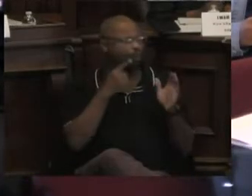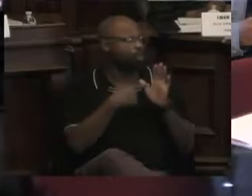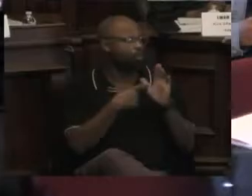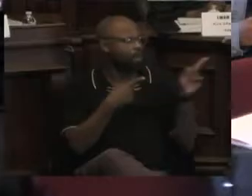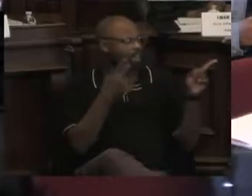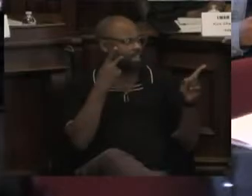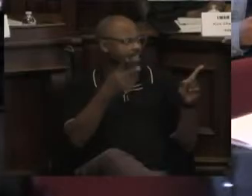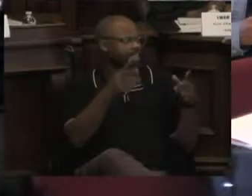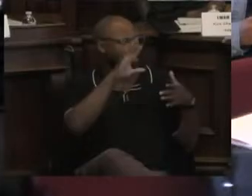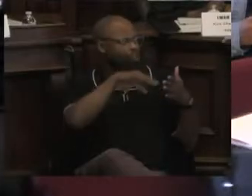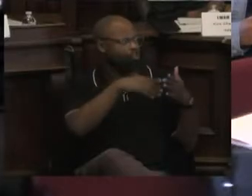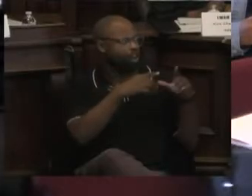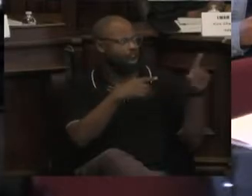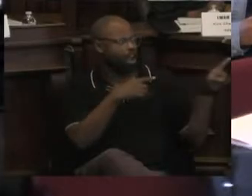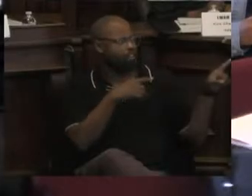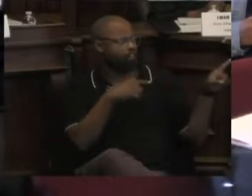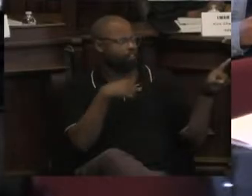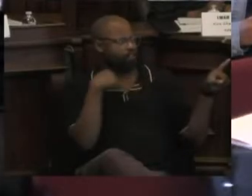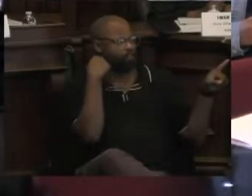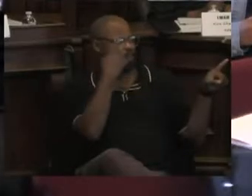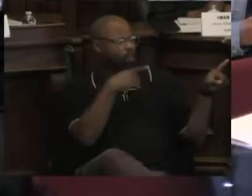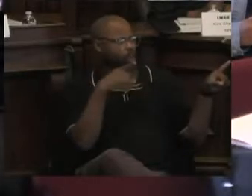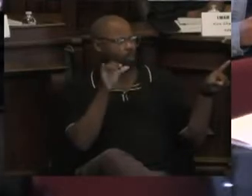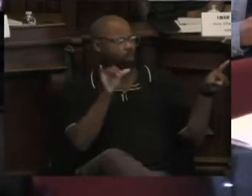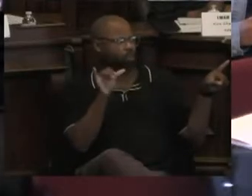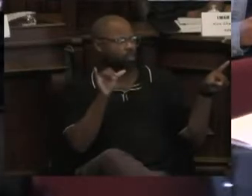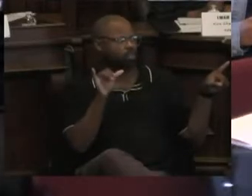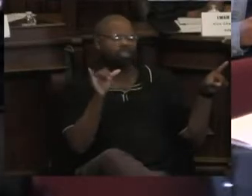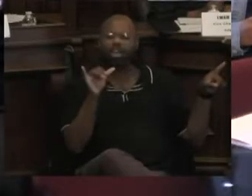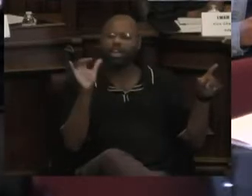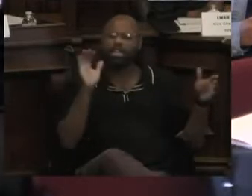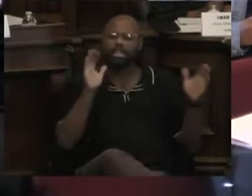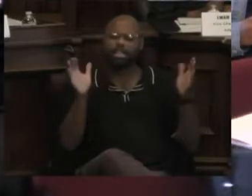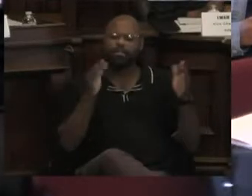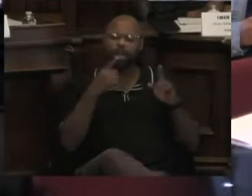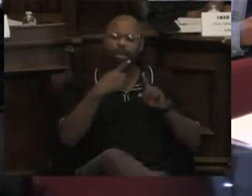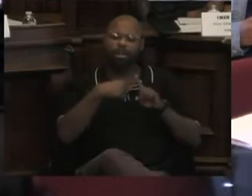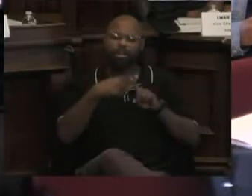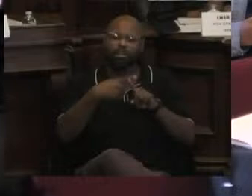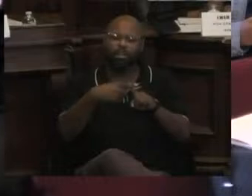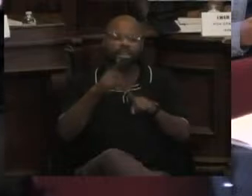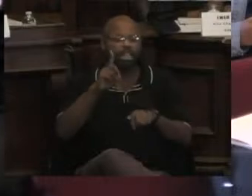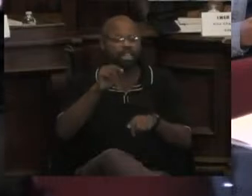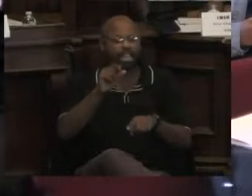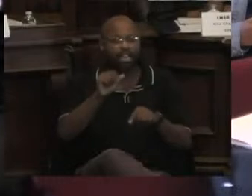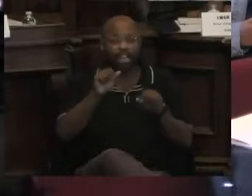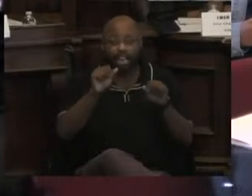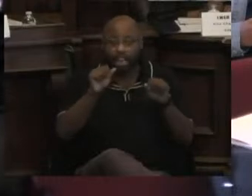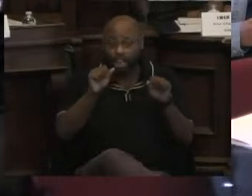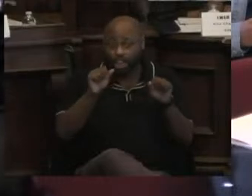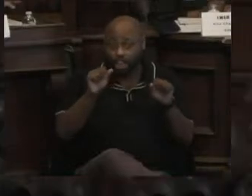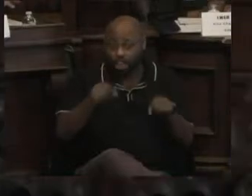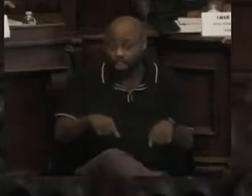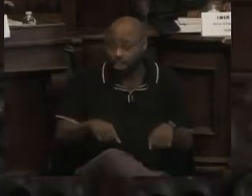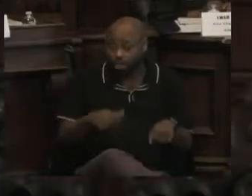will have in terms of being able to analyze and compare data. So for example, I see there's a graph above where it